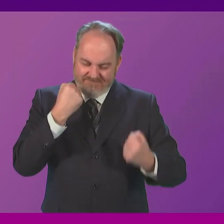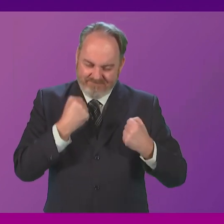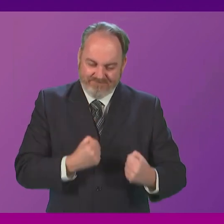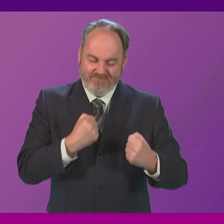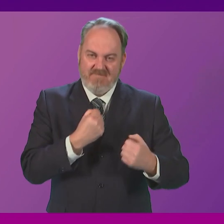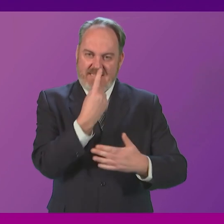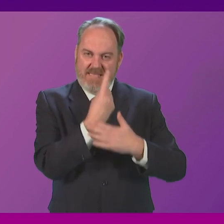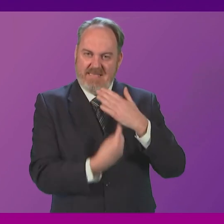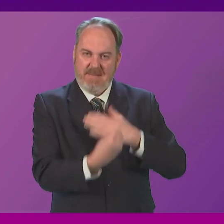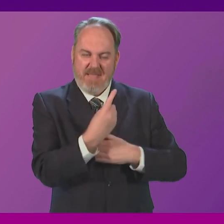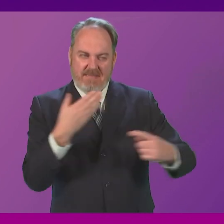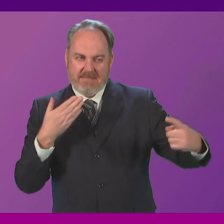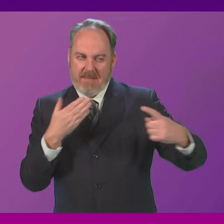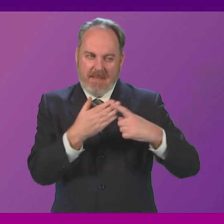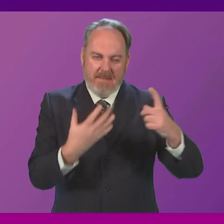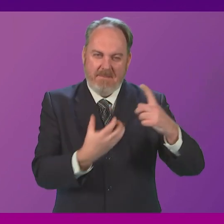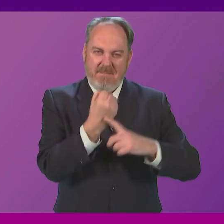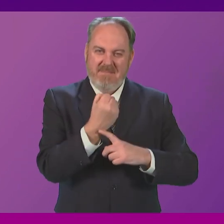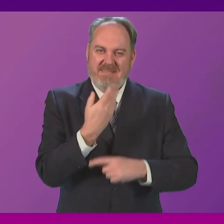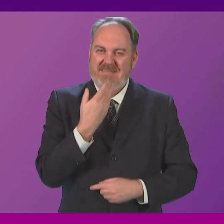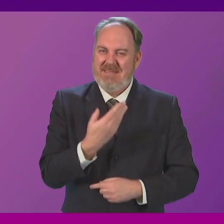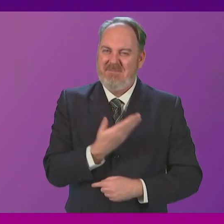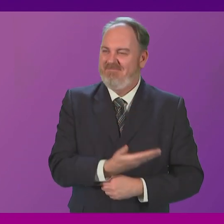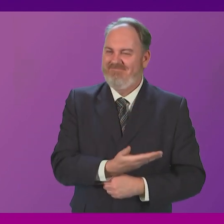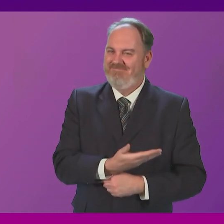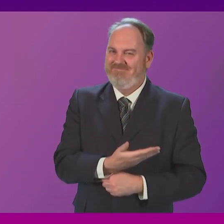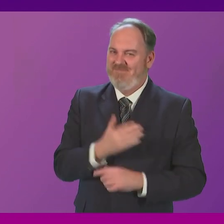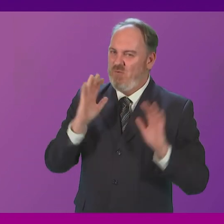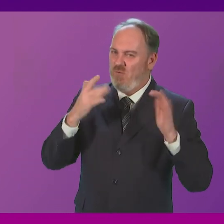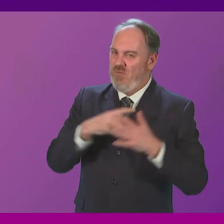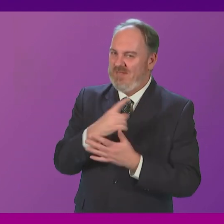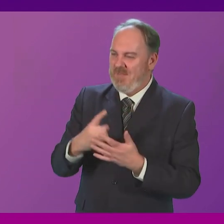independence obsession, suggests that those moments might be few and far between.